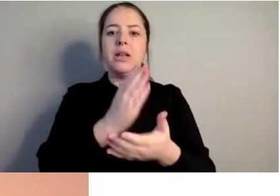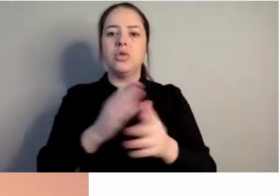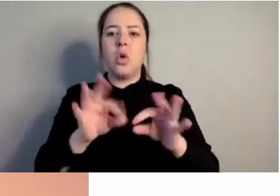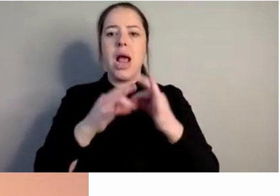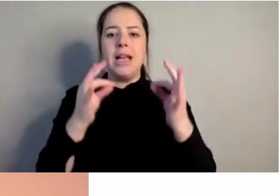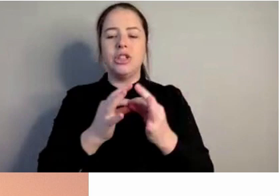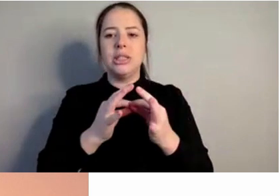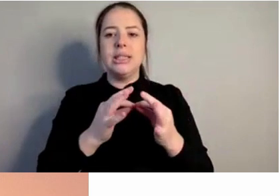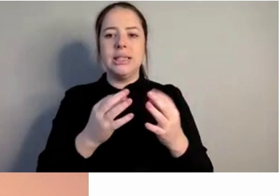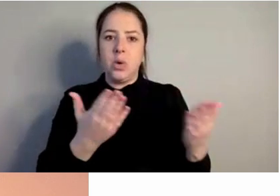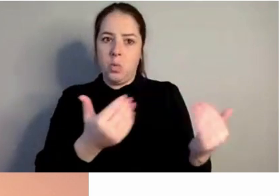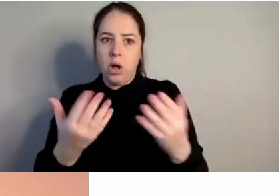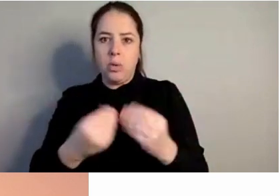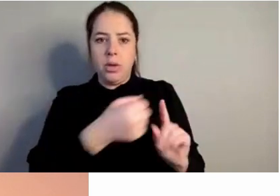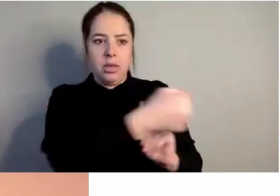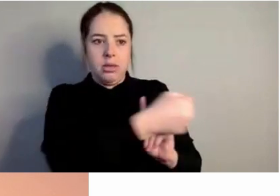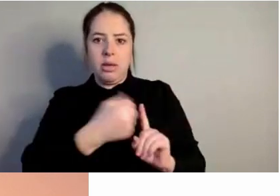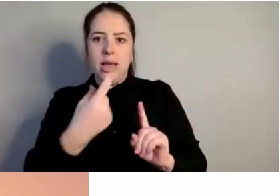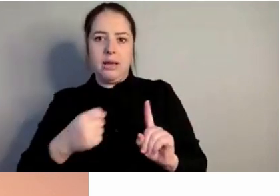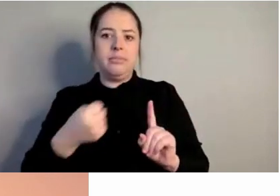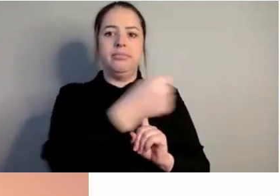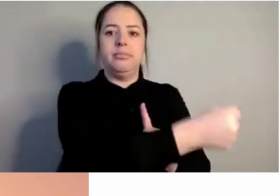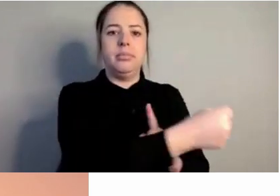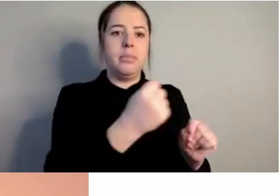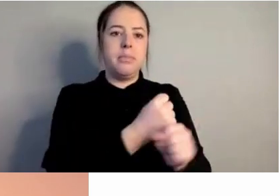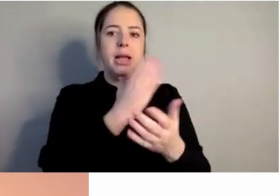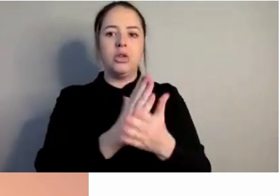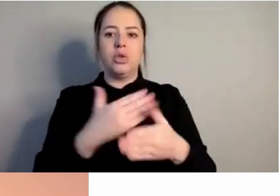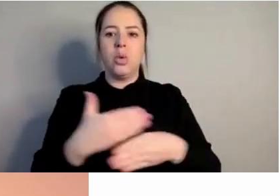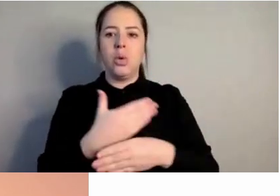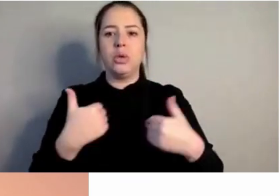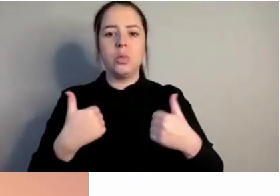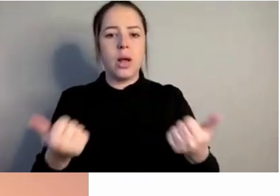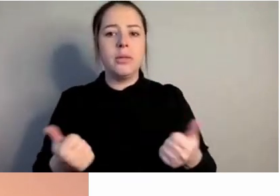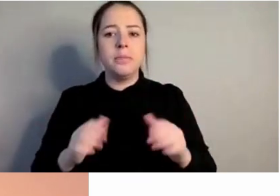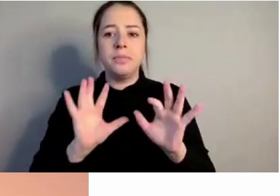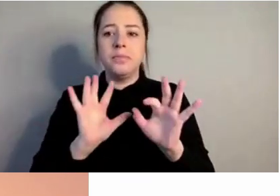both on the receiving end and on the giving end to make sure that that works effectively for staff.